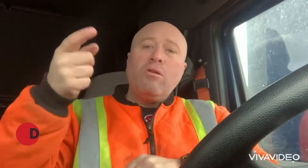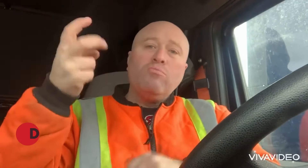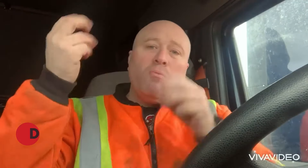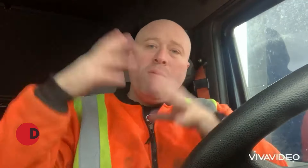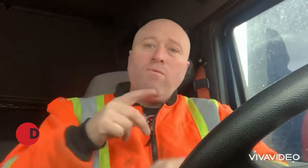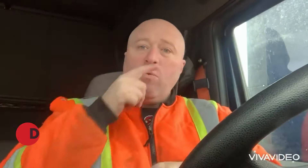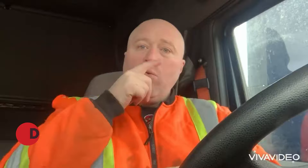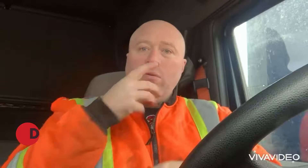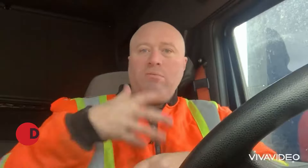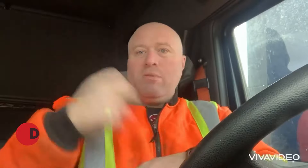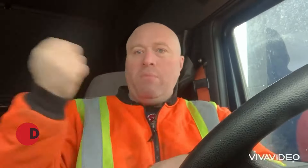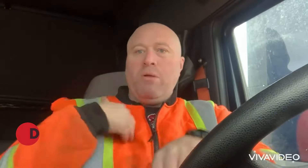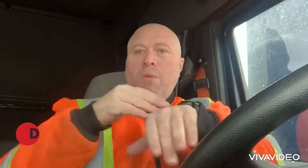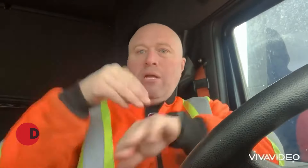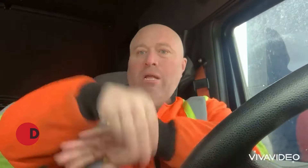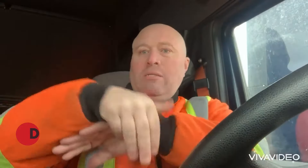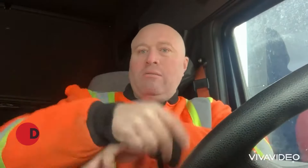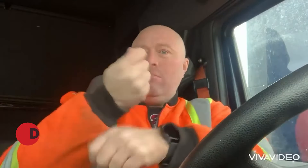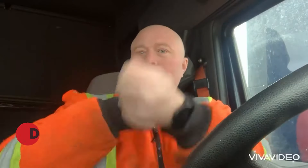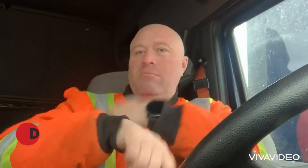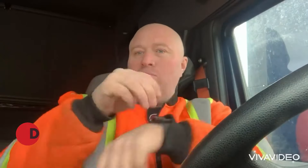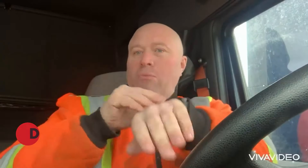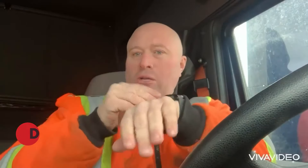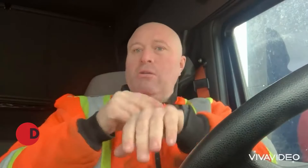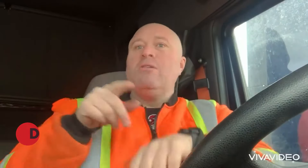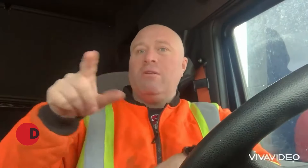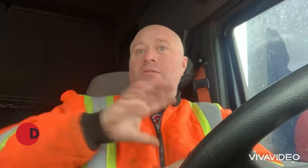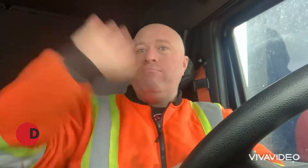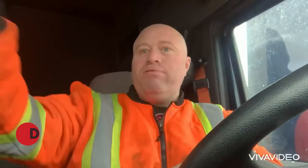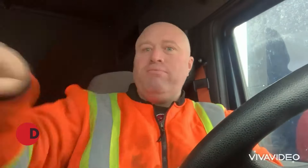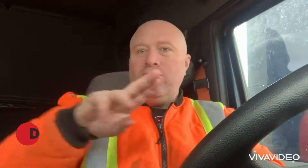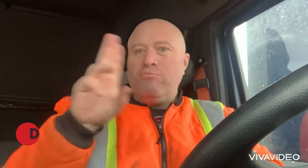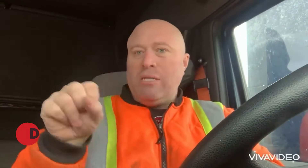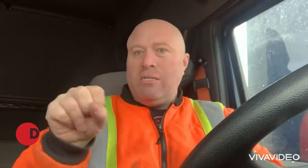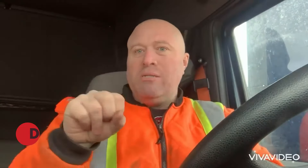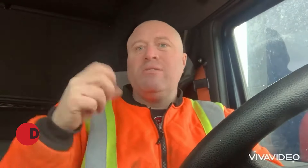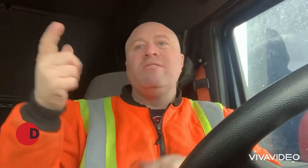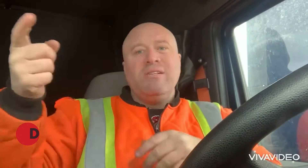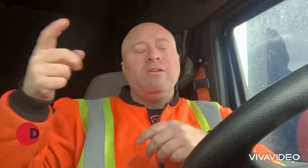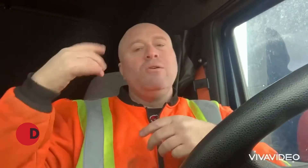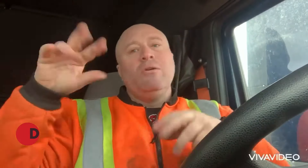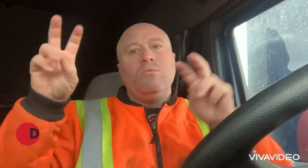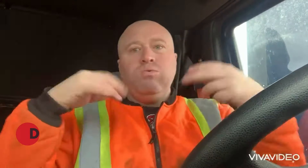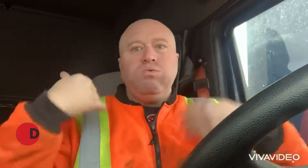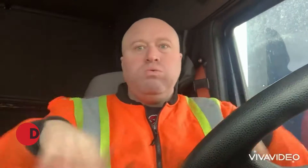The truck driver who hauled my trailer had a difficult time